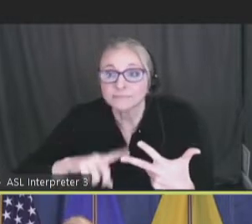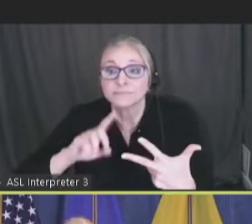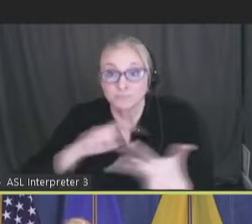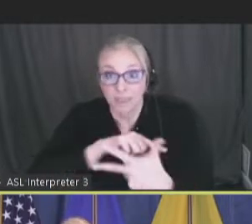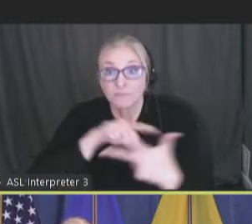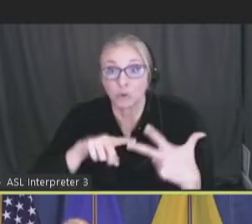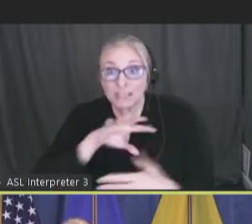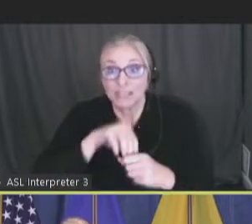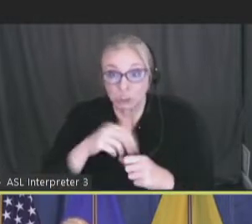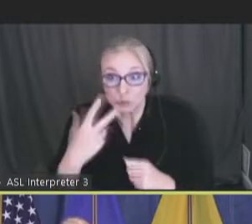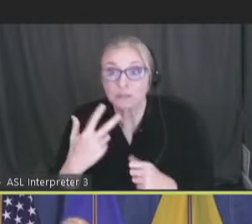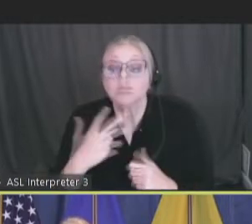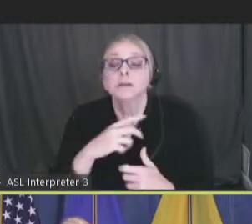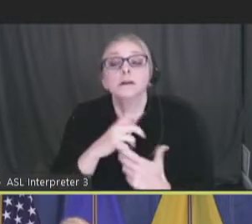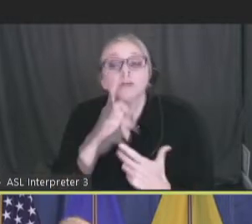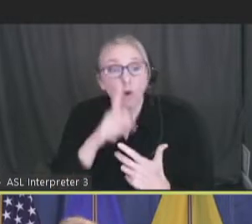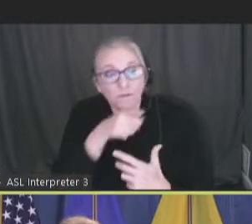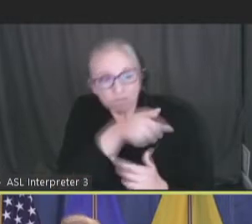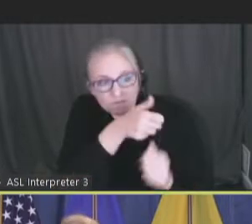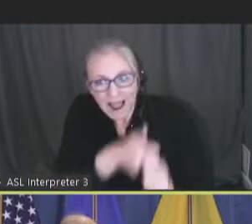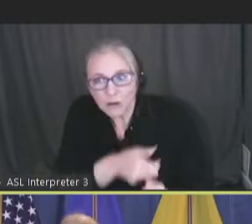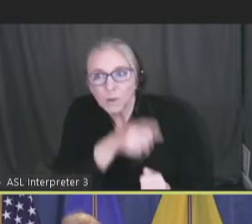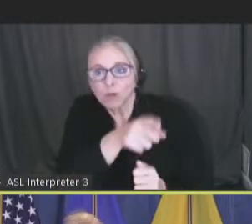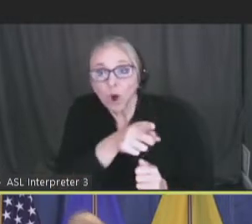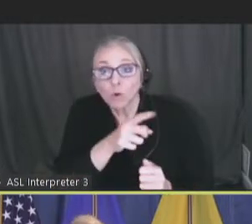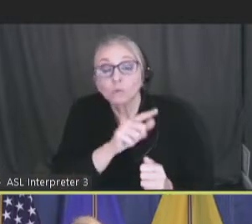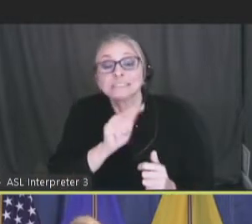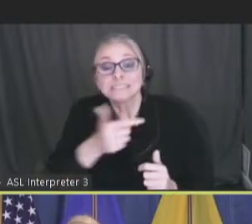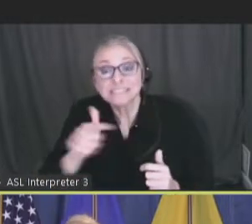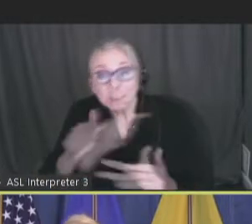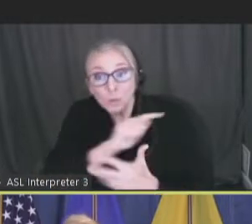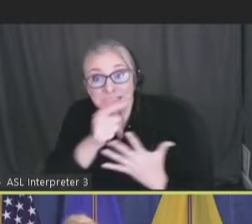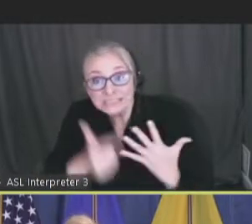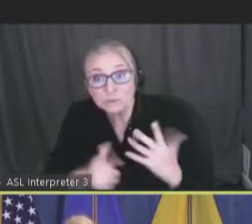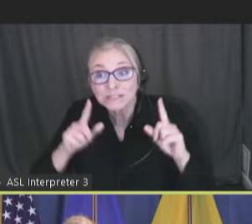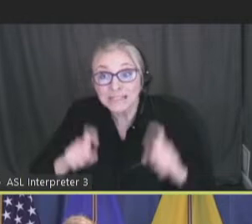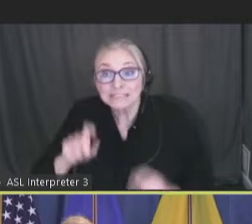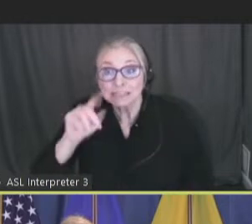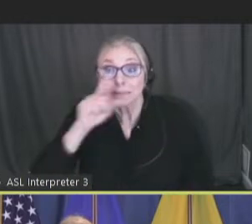Based on these conserved epitope rich sequences, we test them in mice quite extensively. And then